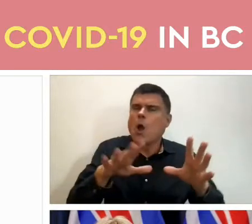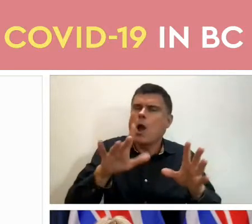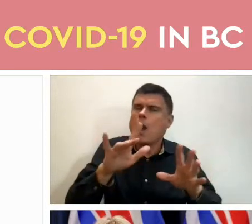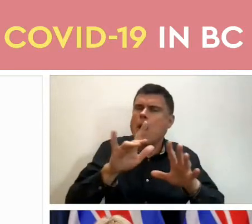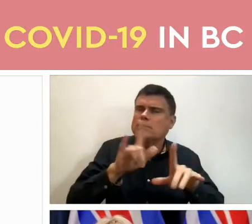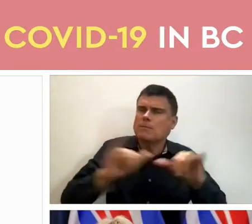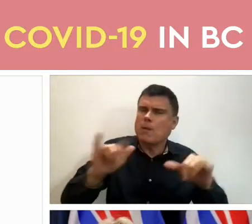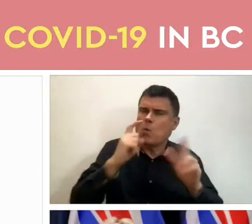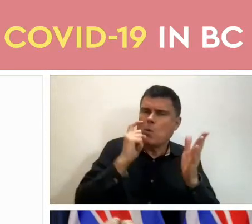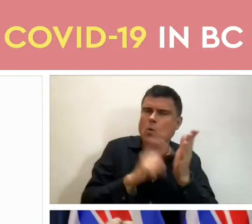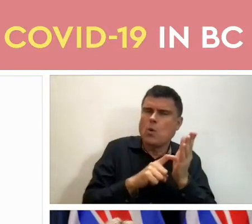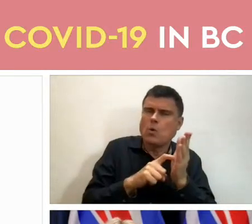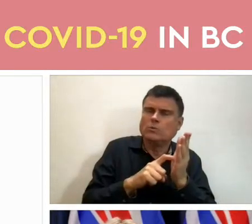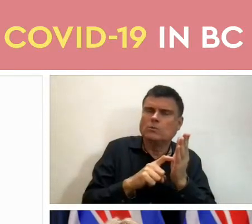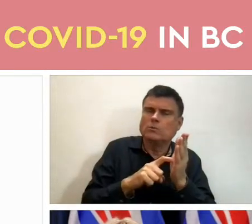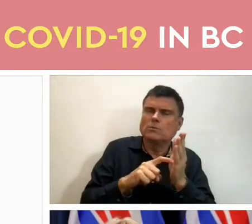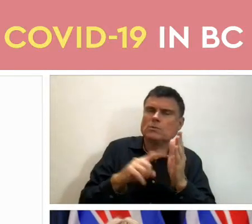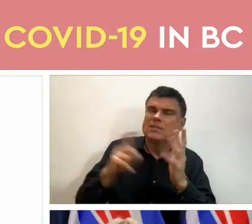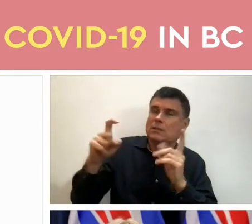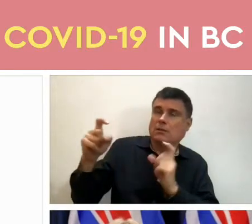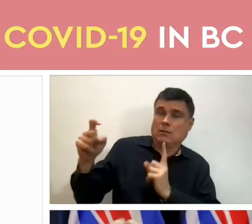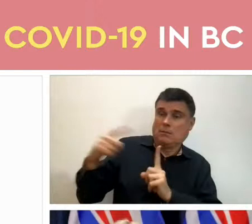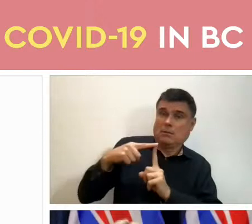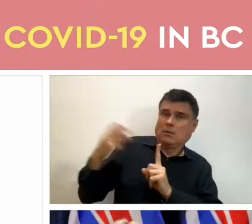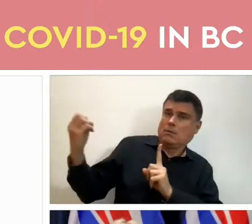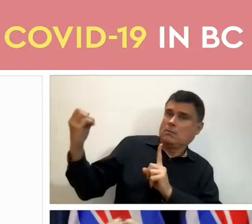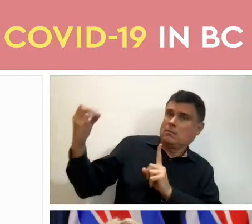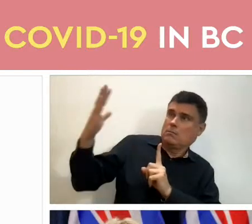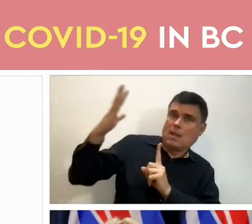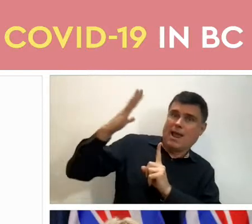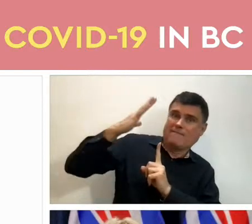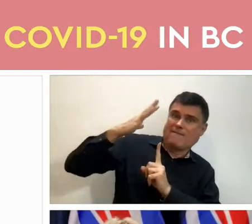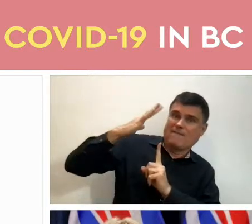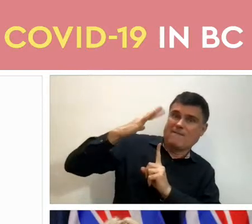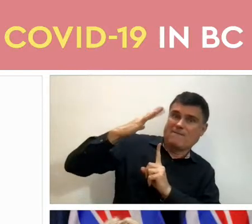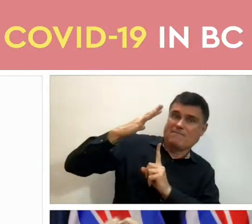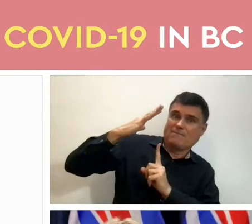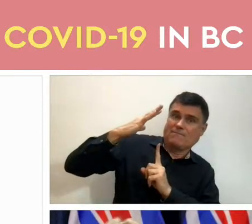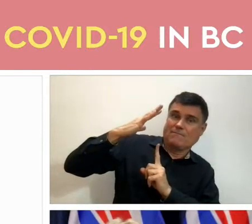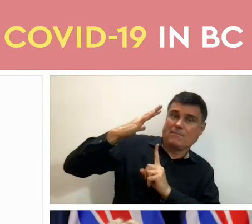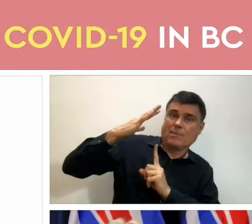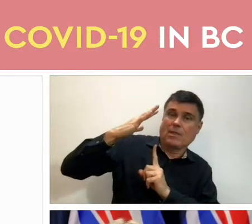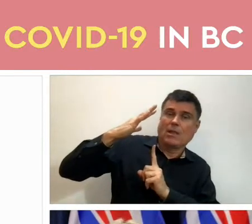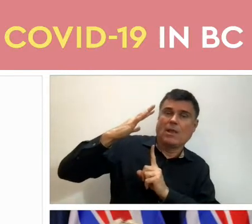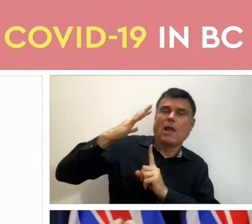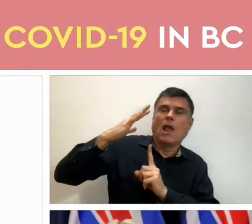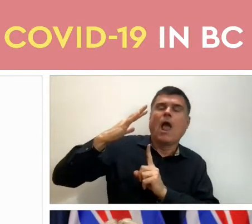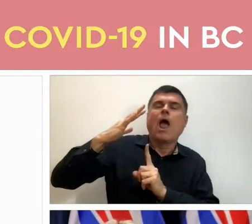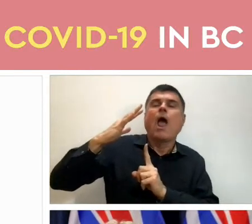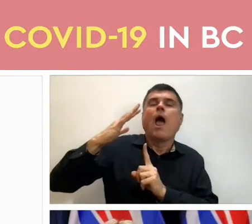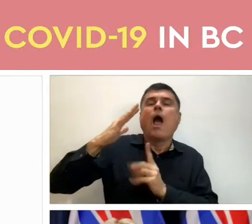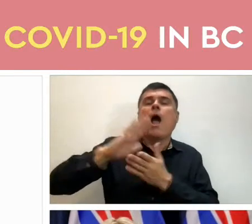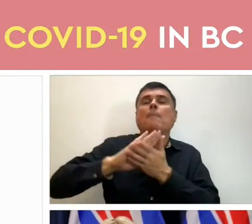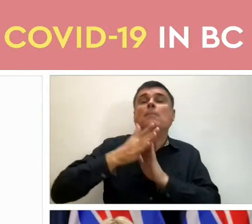transmission between generations is coming -- is shorter and we have seen that around the world